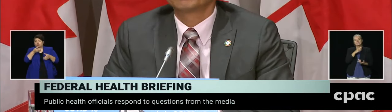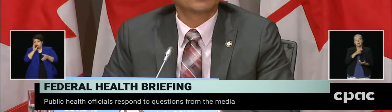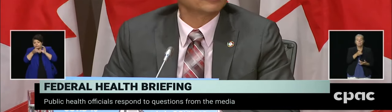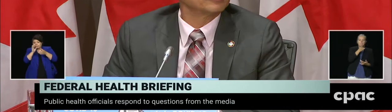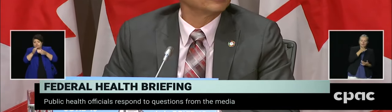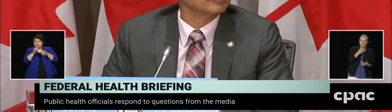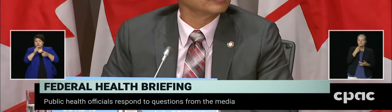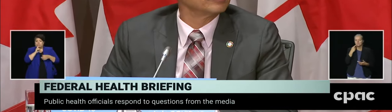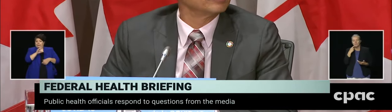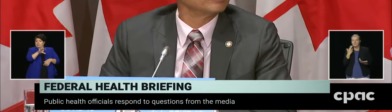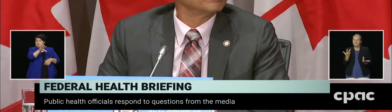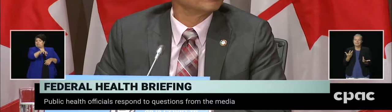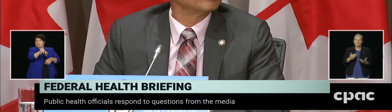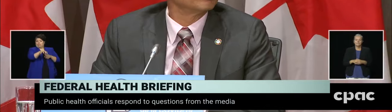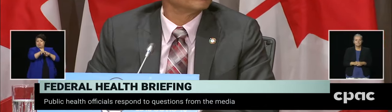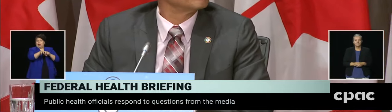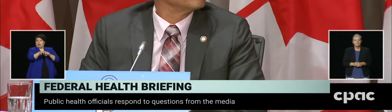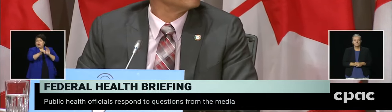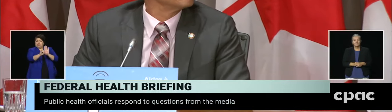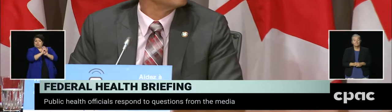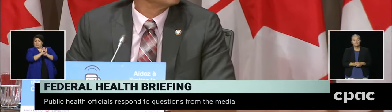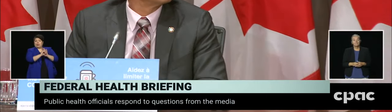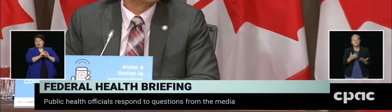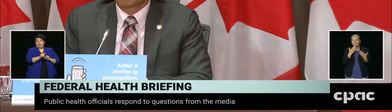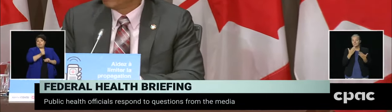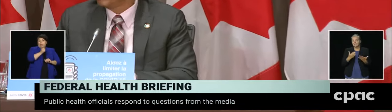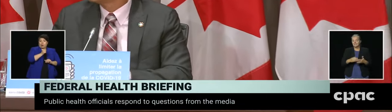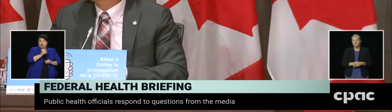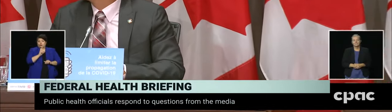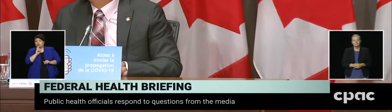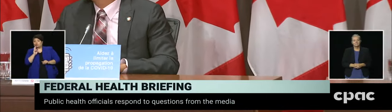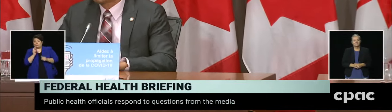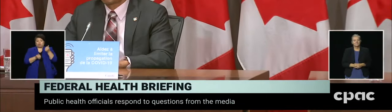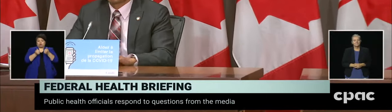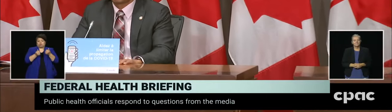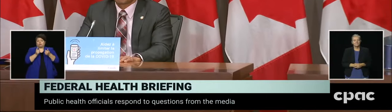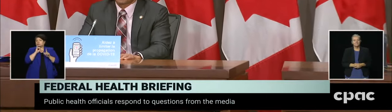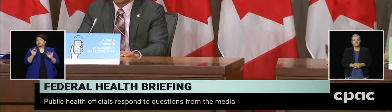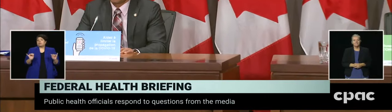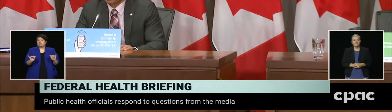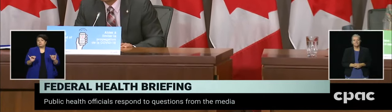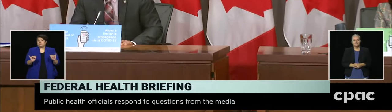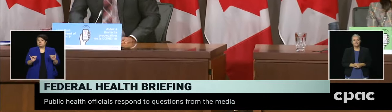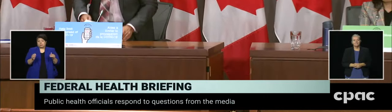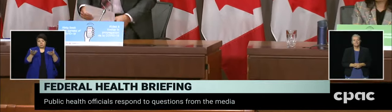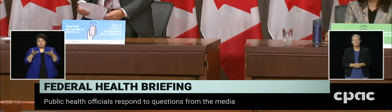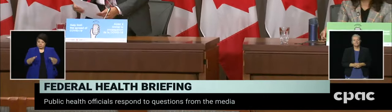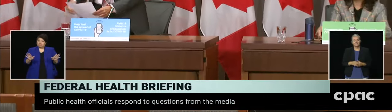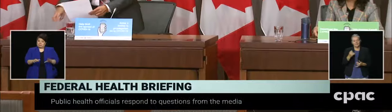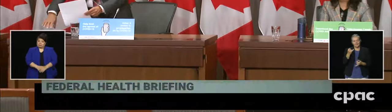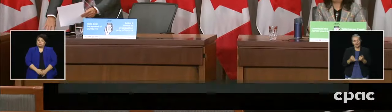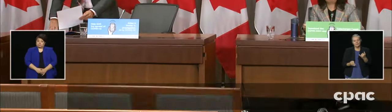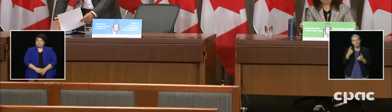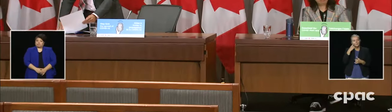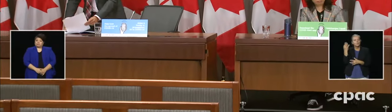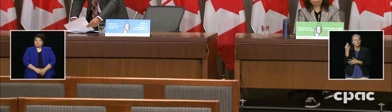BOTH DRINK AND FOOD. REALLY, IT'S DIFFICULT TO REALLY SPECIFY. AND DISTINGUISH BETWEEN BARS AND RESTAURANTS. THANK YOU.